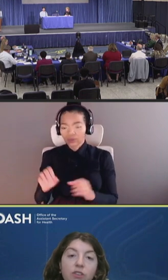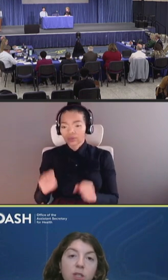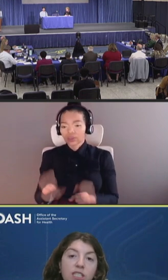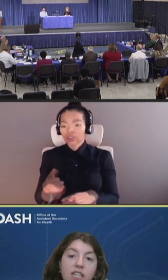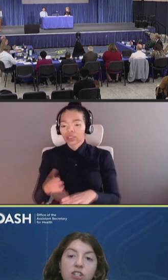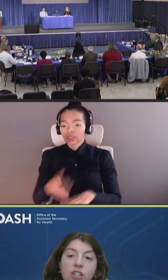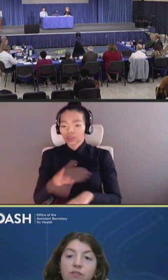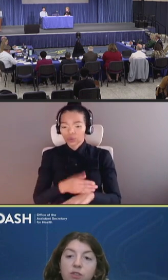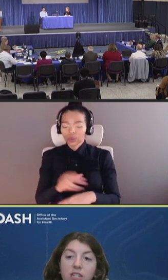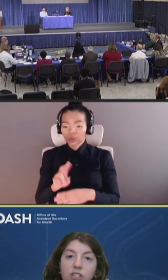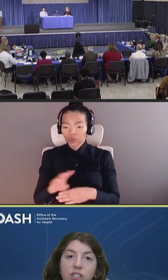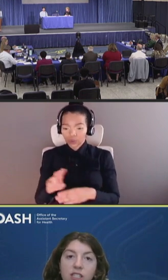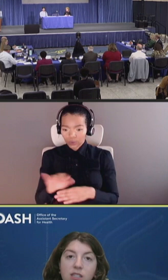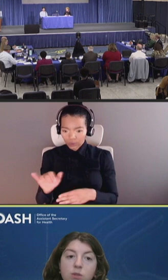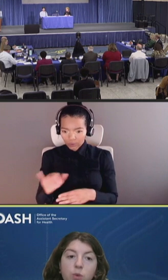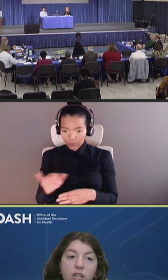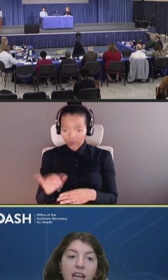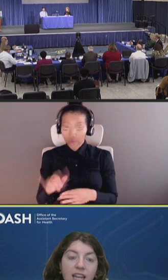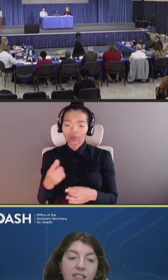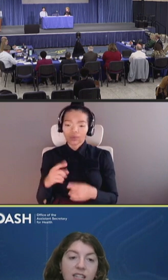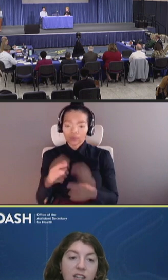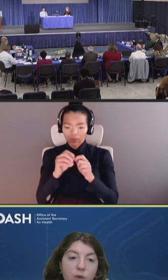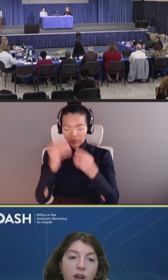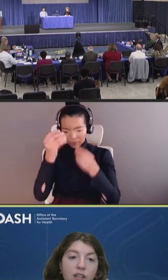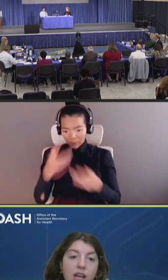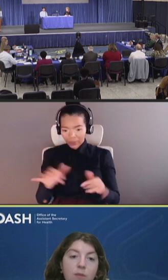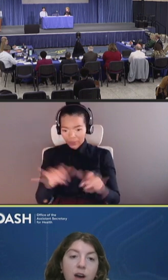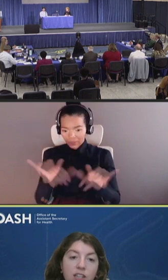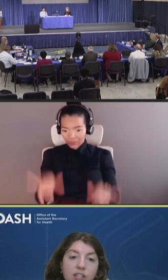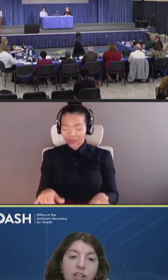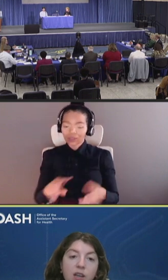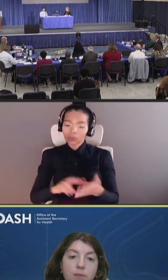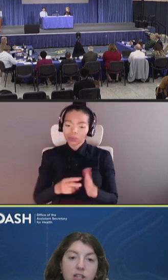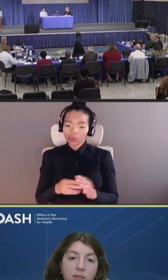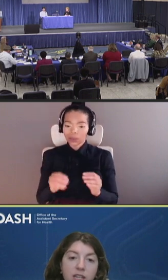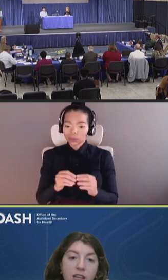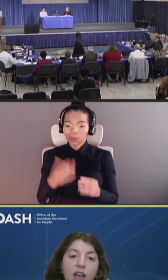immunization information systems would enhance data quality and monitoring and measurement